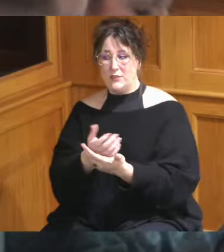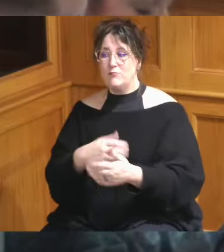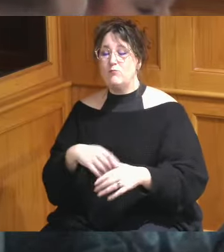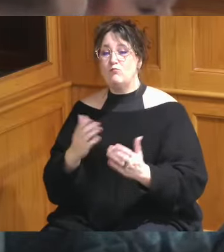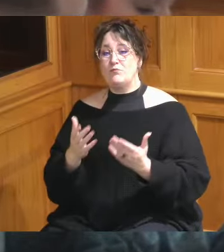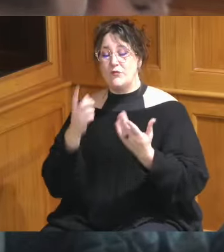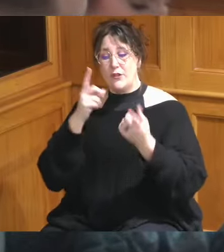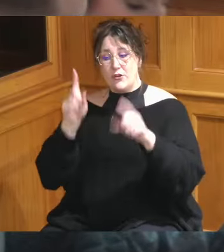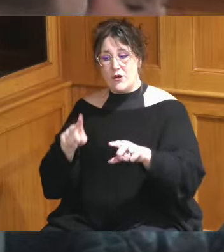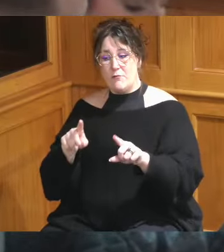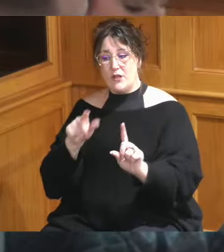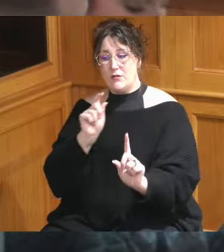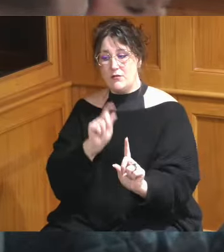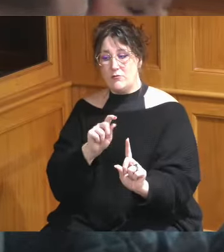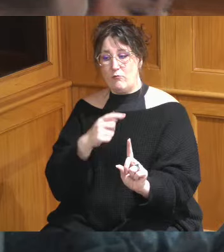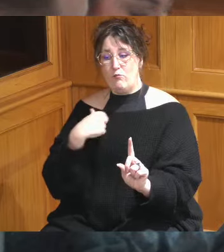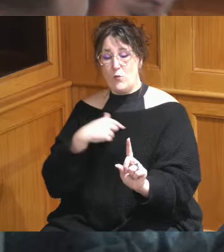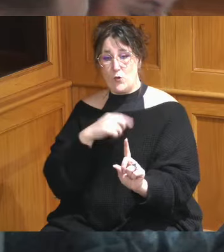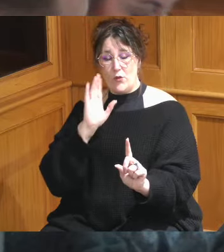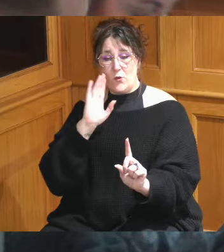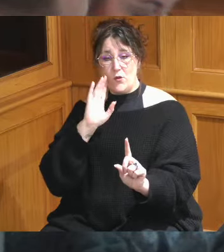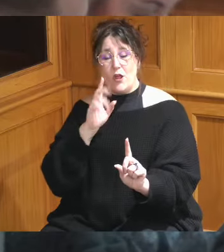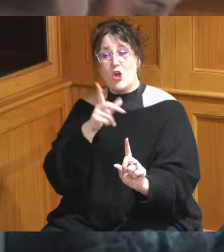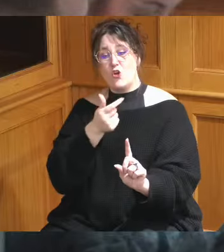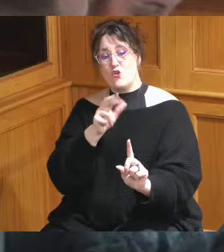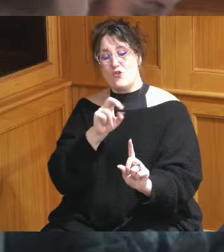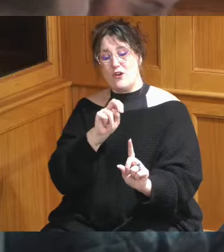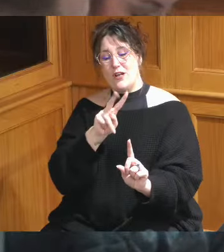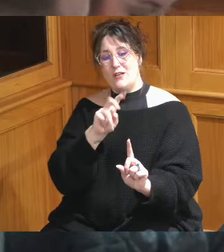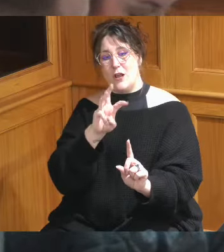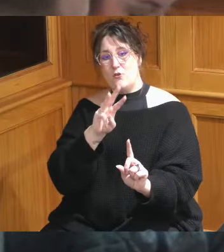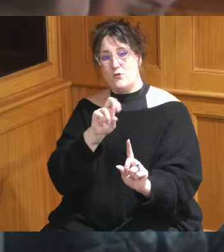Green Township will be funding the design and construction of the project and will transfer